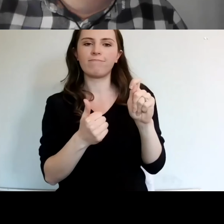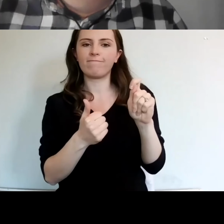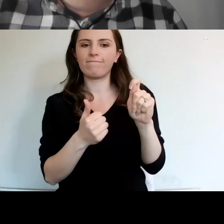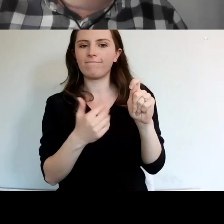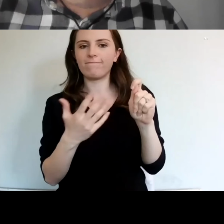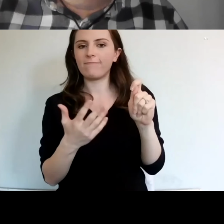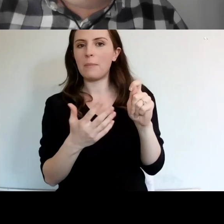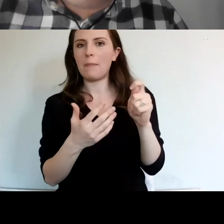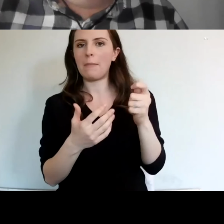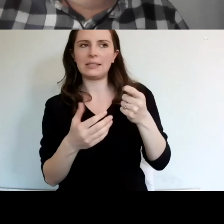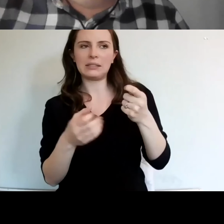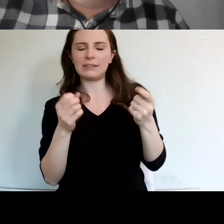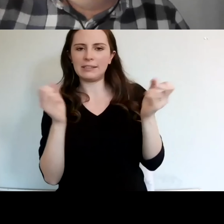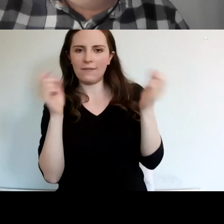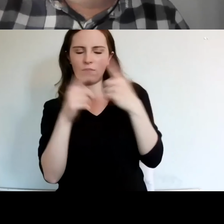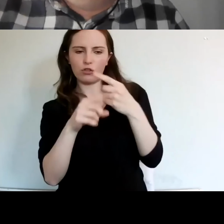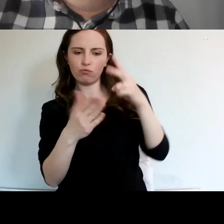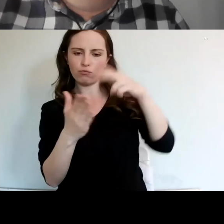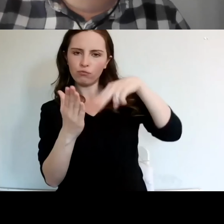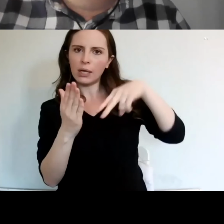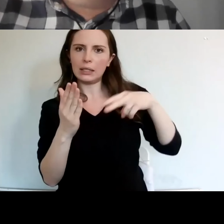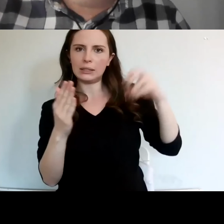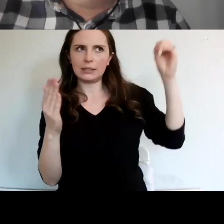that's going to affect everybody, so why not fix it?